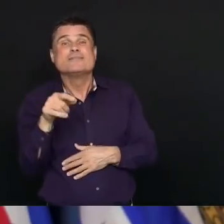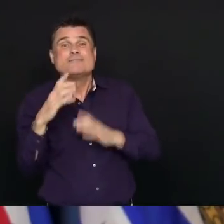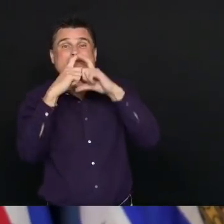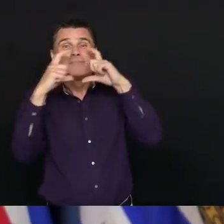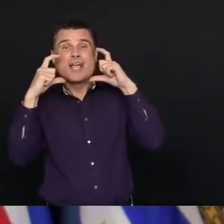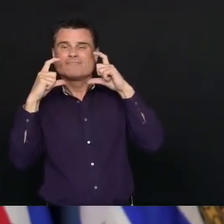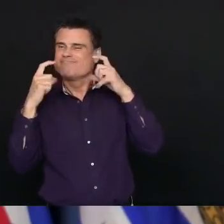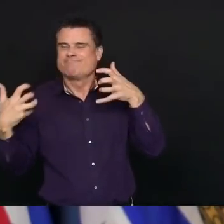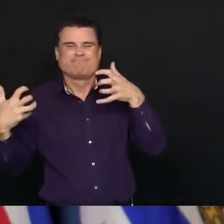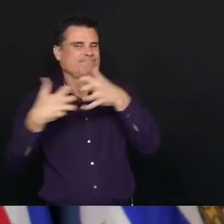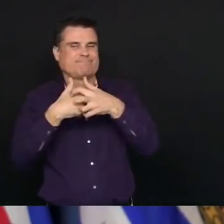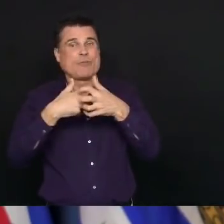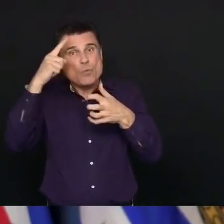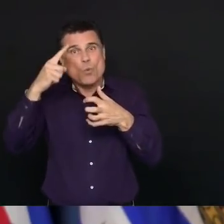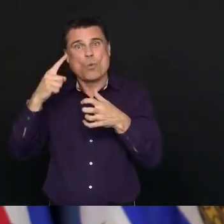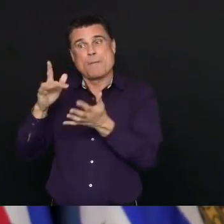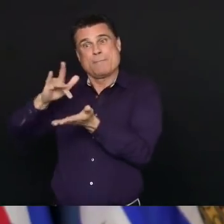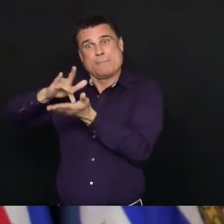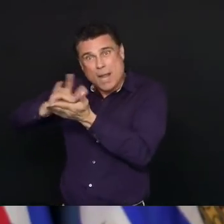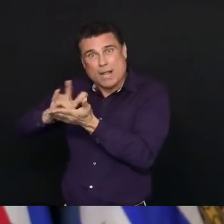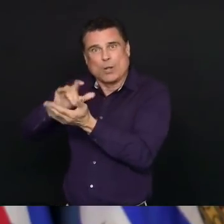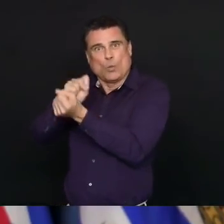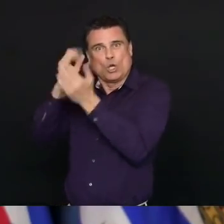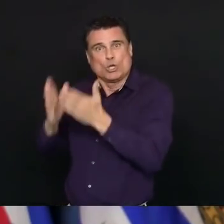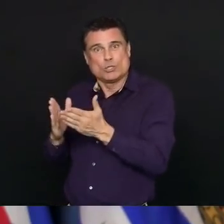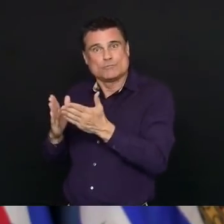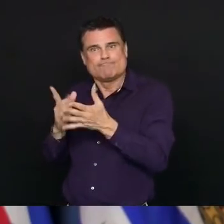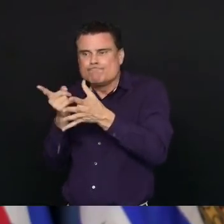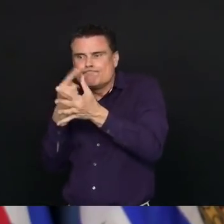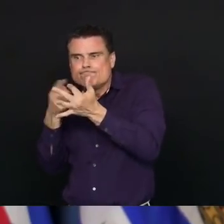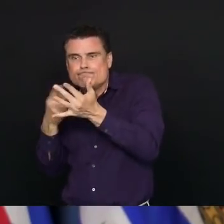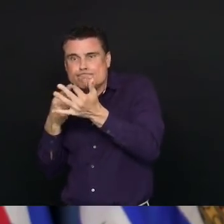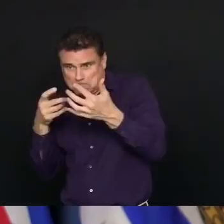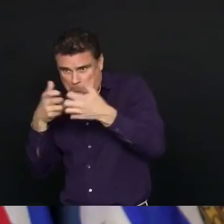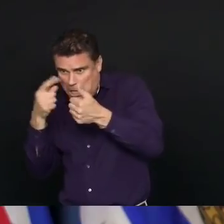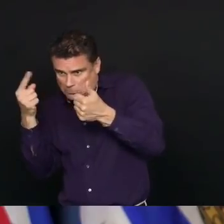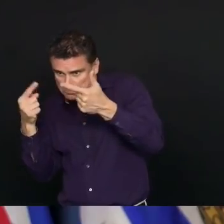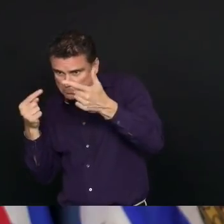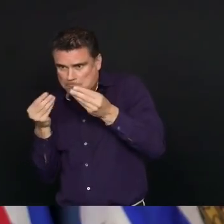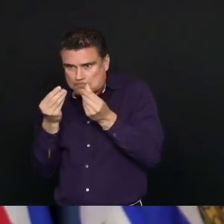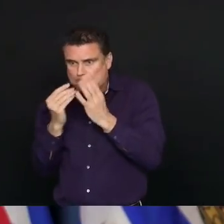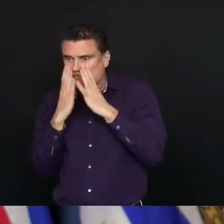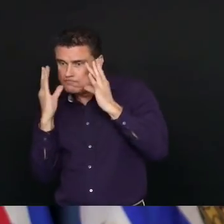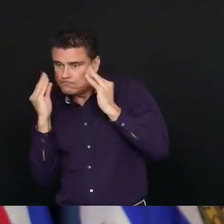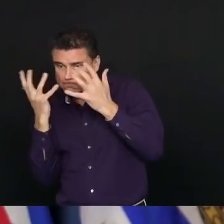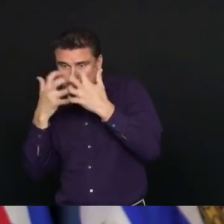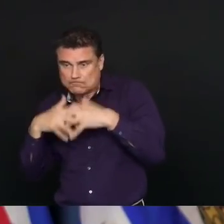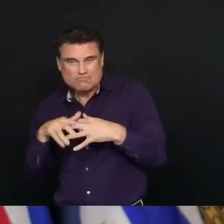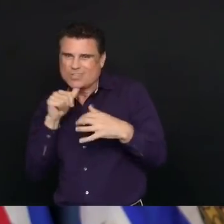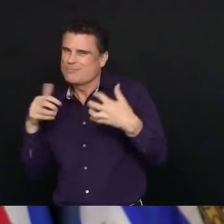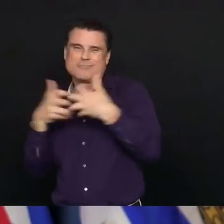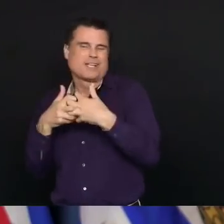and that their demonstration meets the minimum requirements. The masks in this case it appears are large with no metalto form the upper nose.